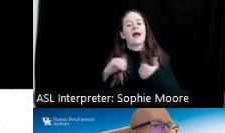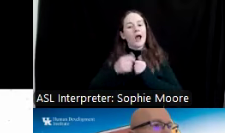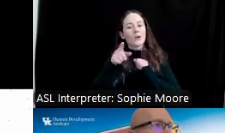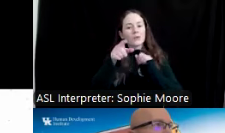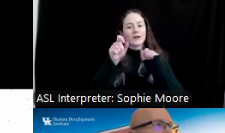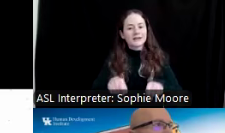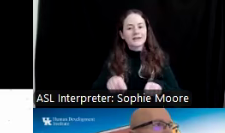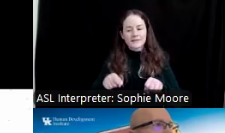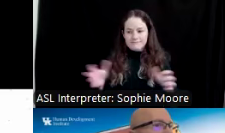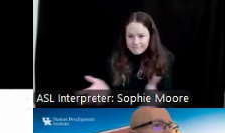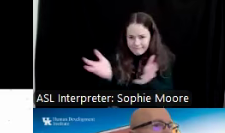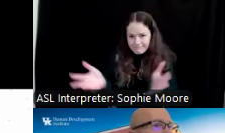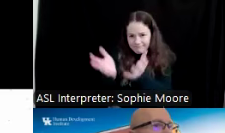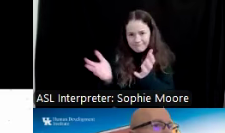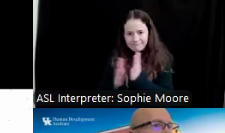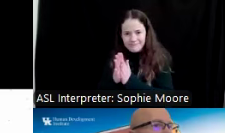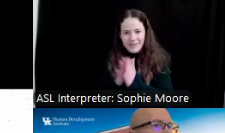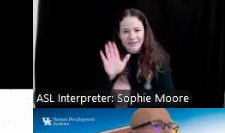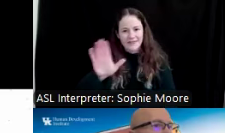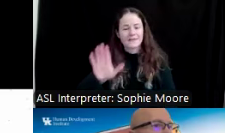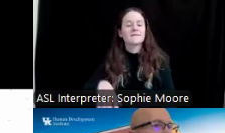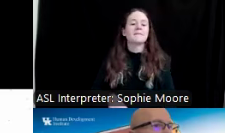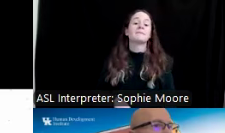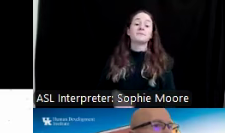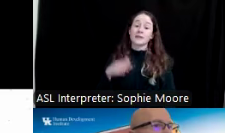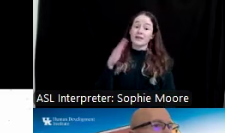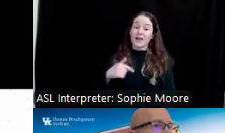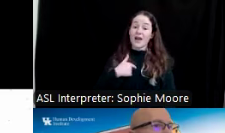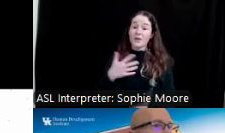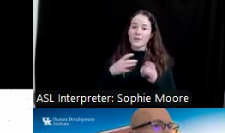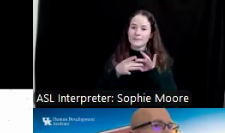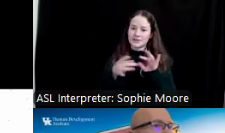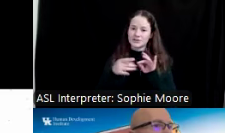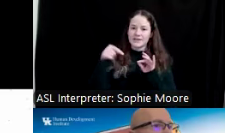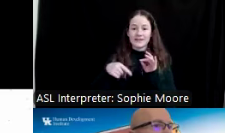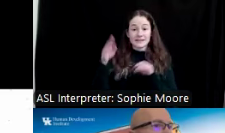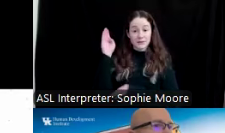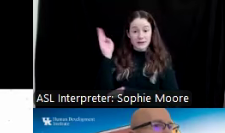And then I also want to mention that um this presentation focused specifically on Down syndrome because that's just